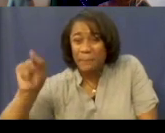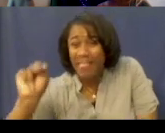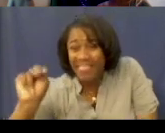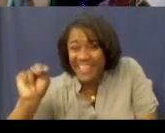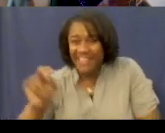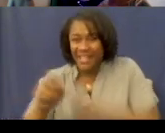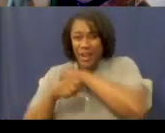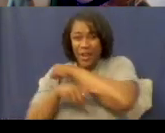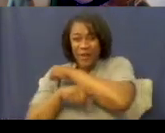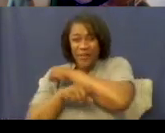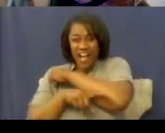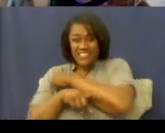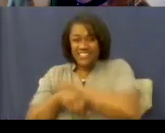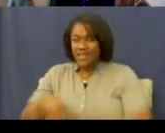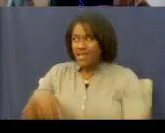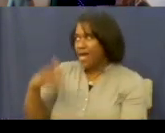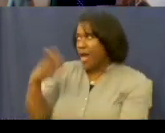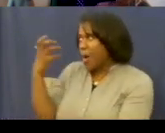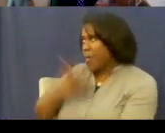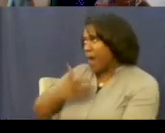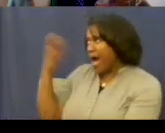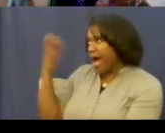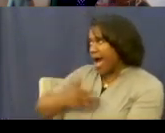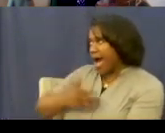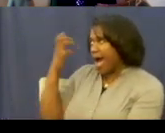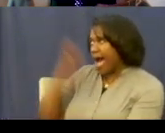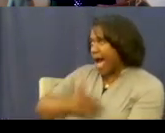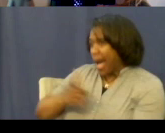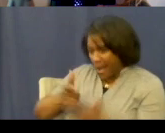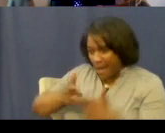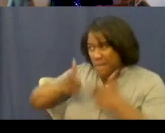Queenie: Wow. That's a big number.